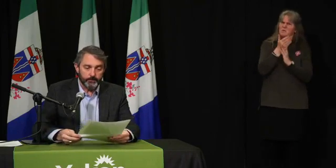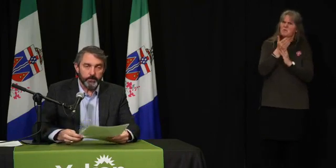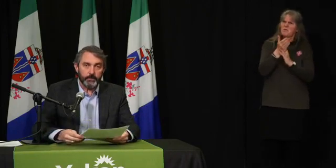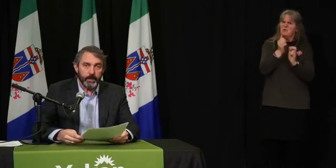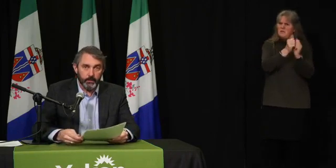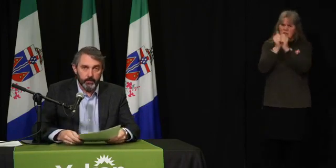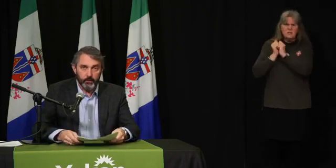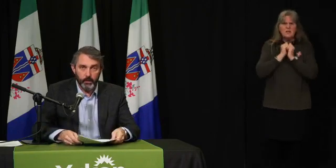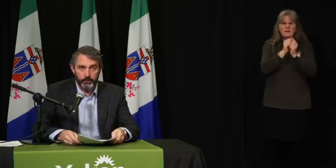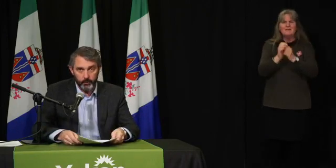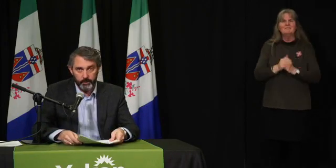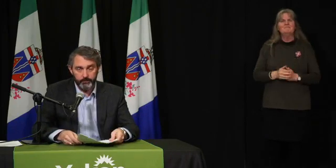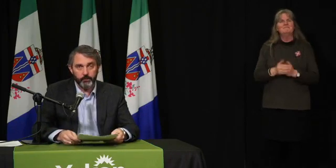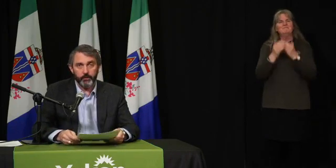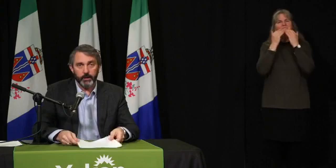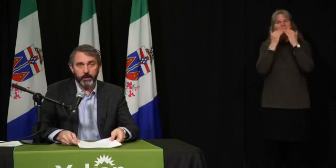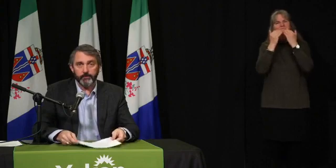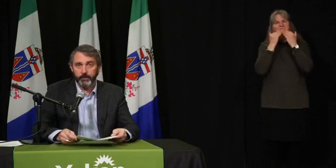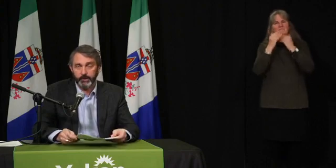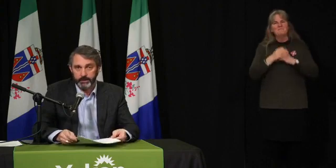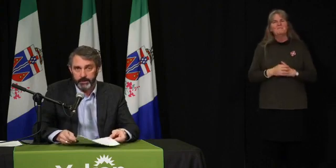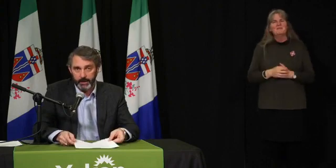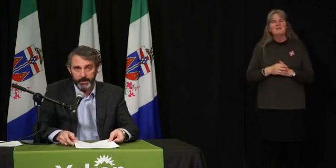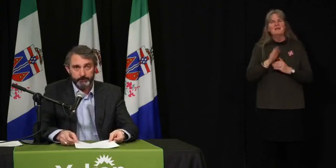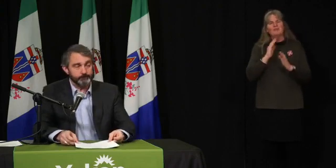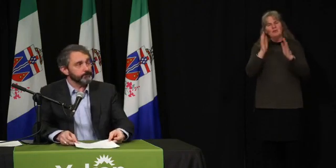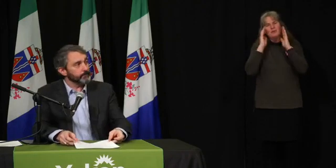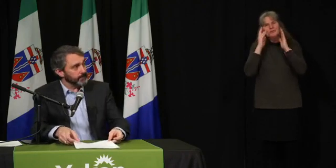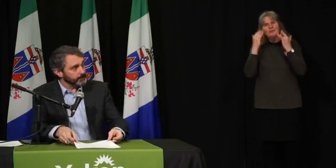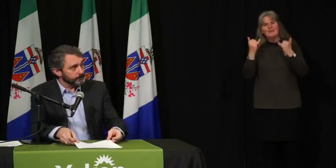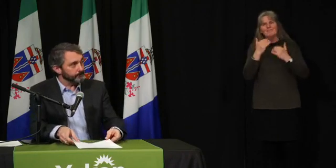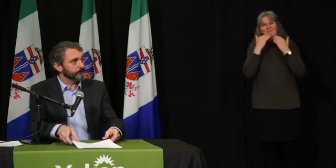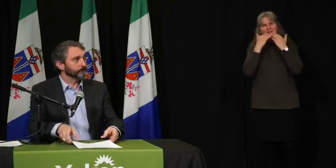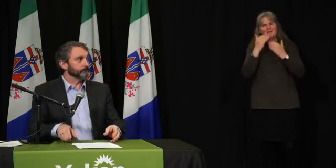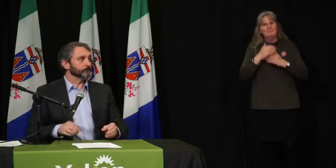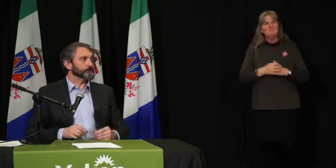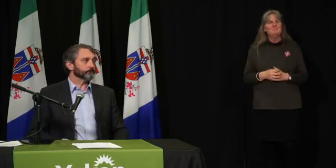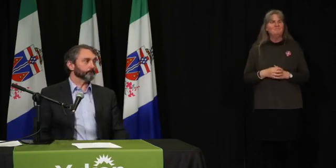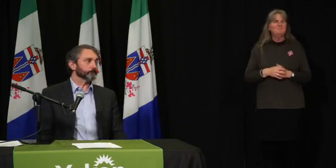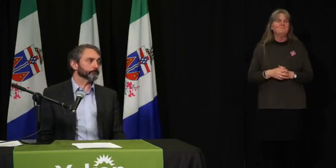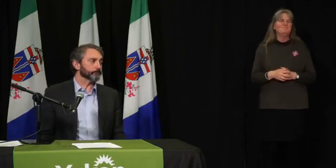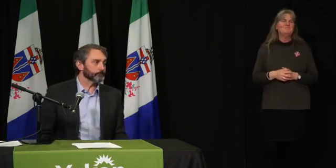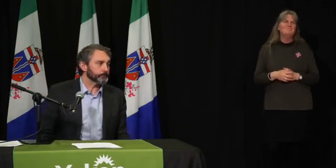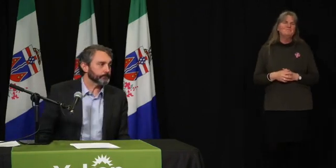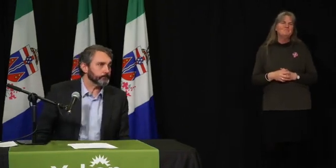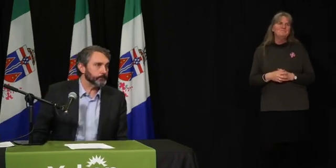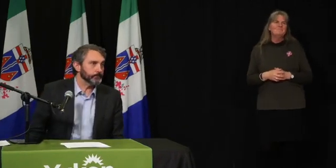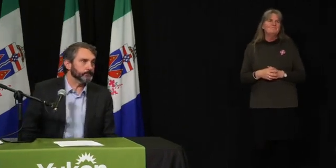these extraordinary times. Thank you everyone for your attention today.